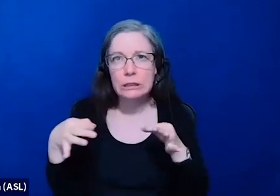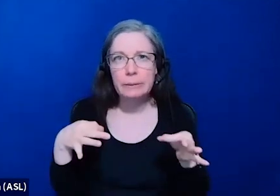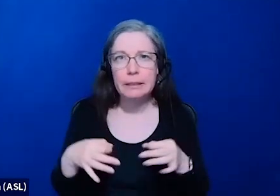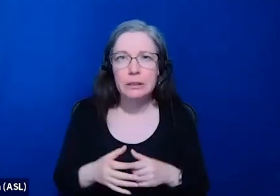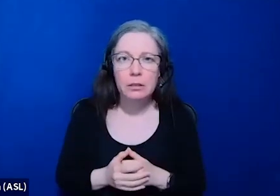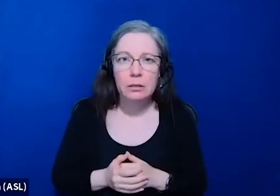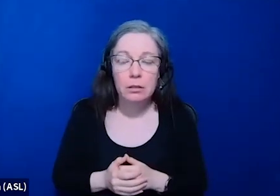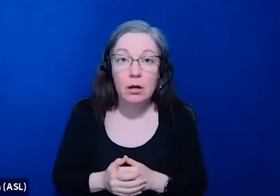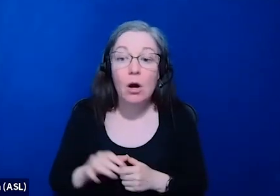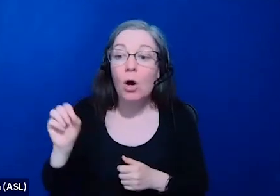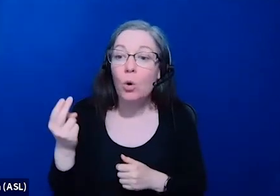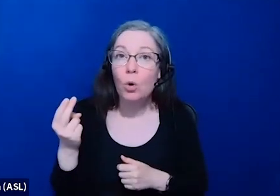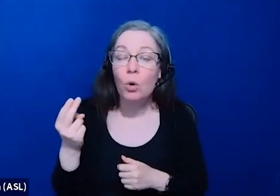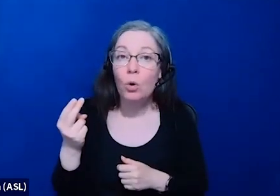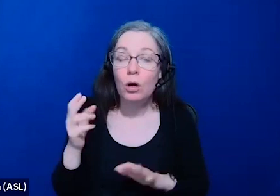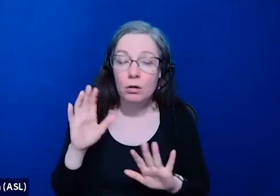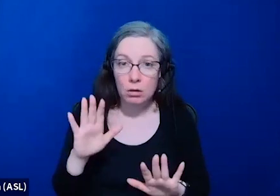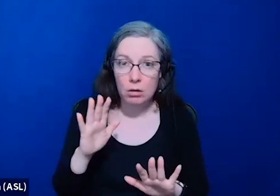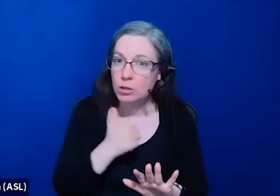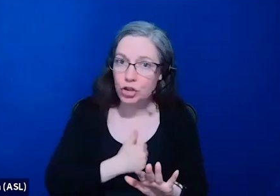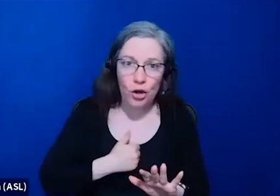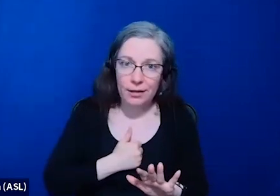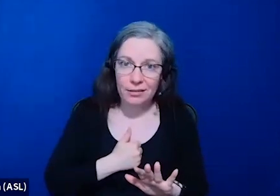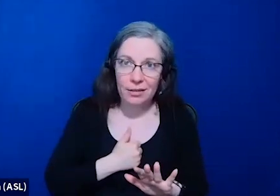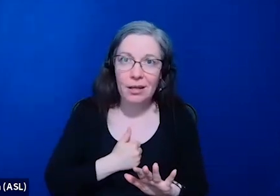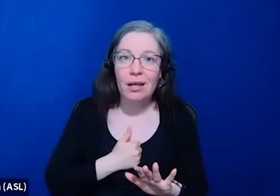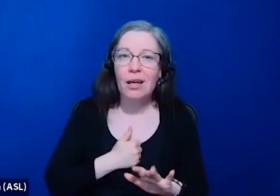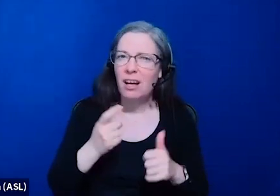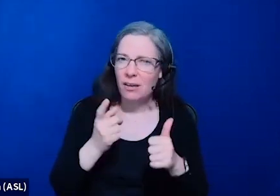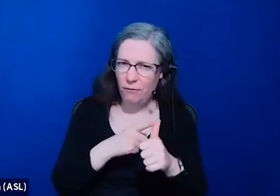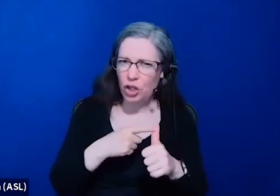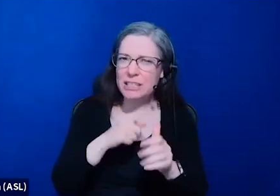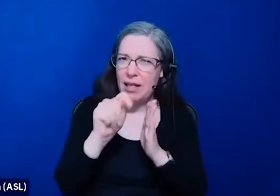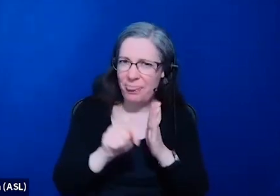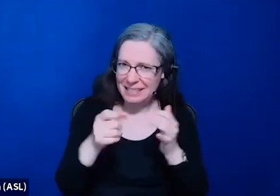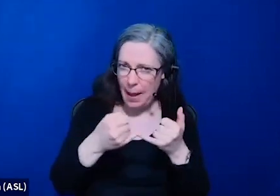Oh, sorry, I'm going to talk about the timeline first and then I'm going to talk about the requirements.